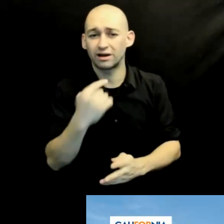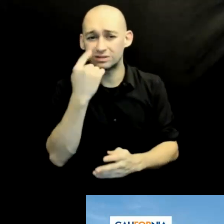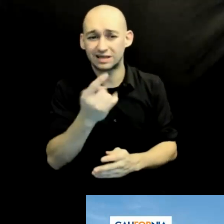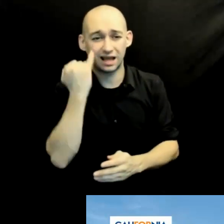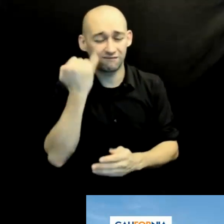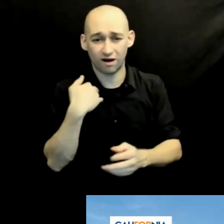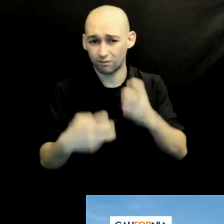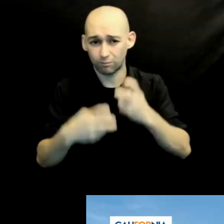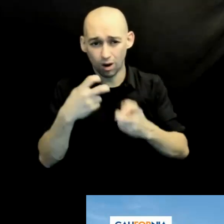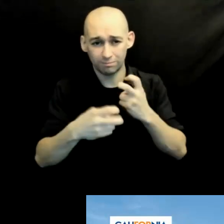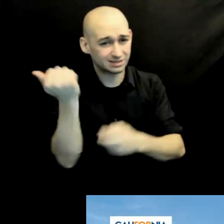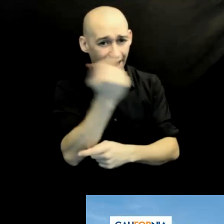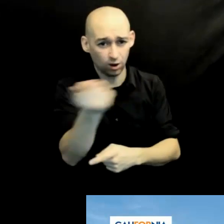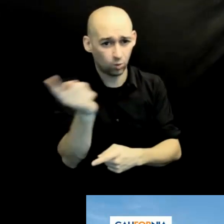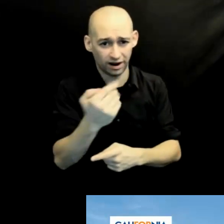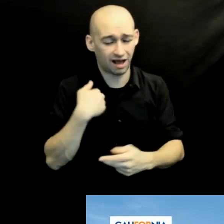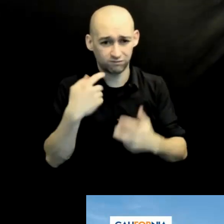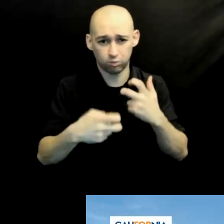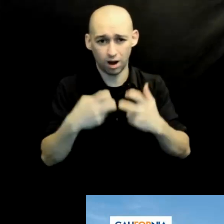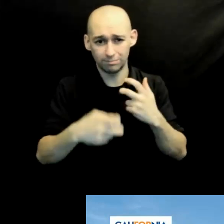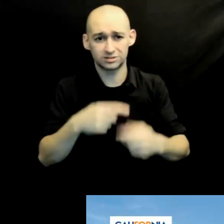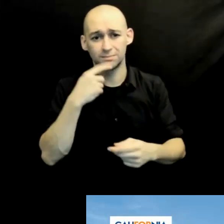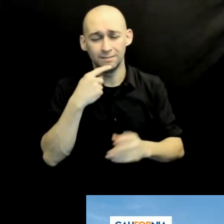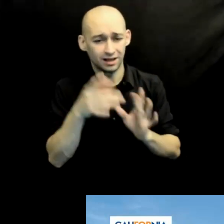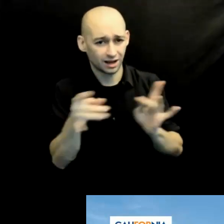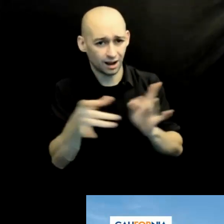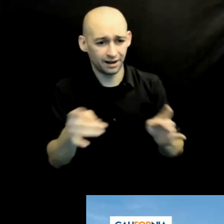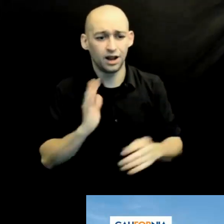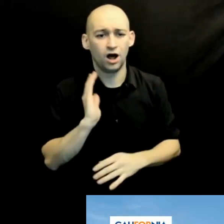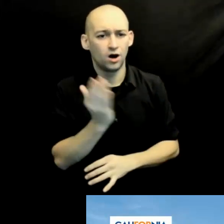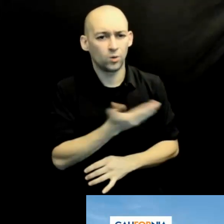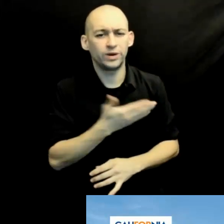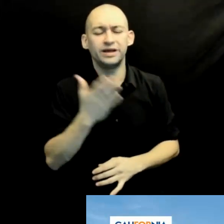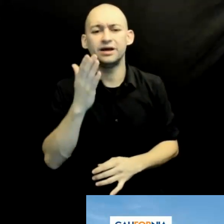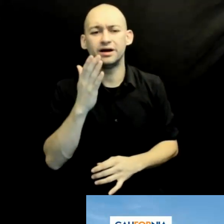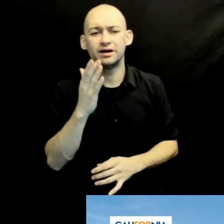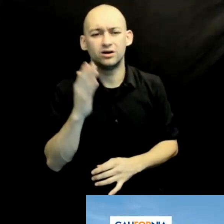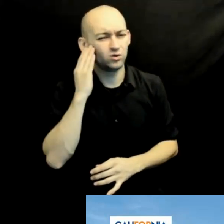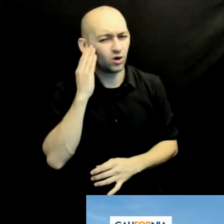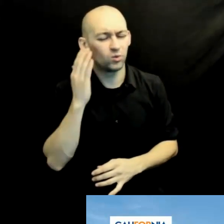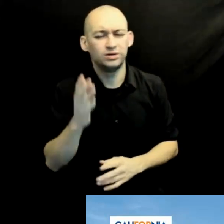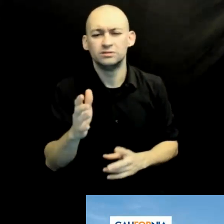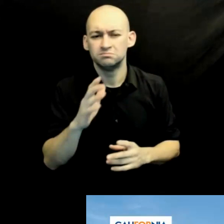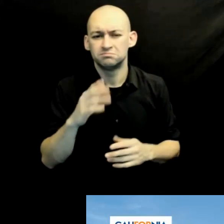If anyone has problems with the public comment form we, you know, are happy to have you contact